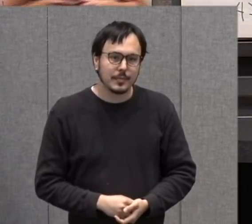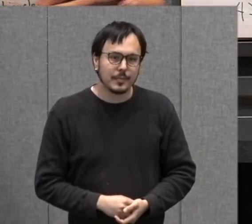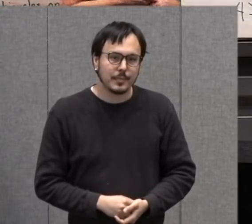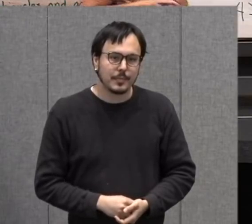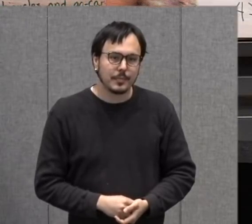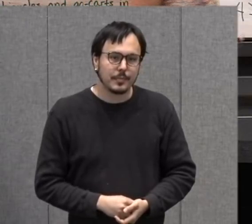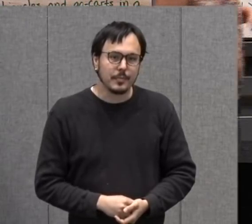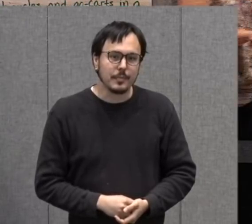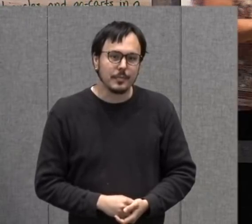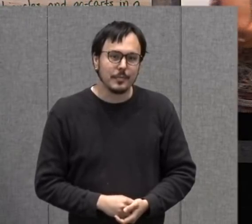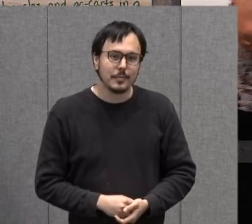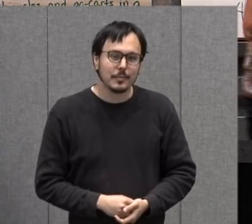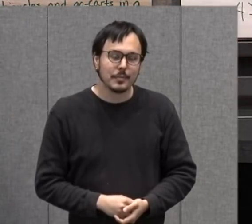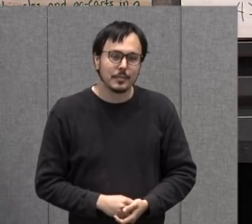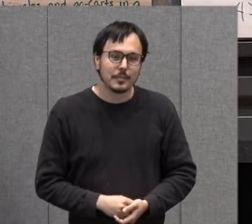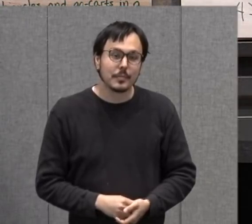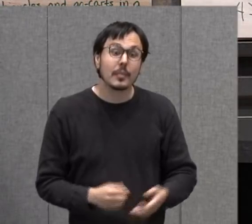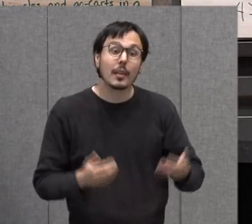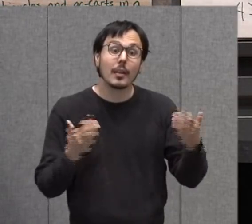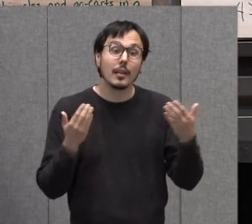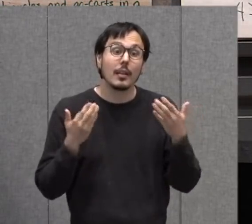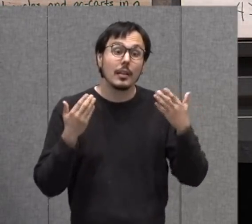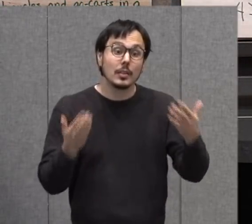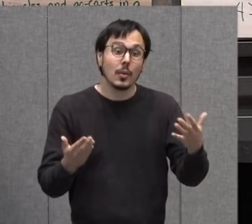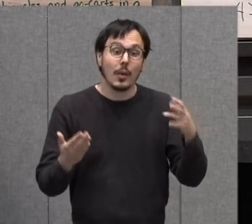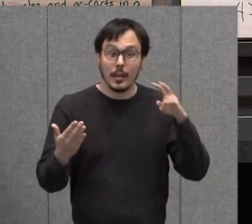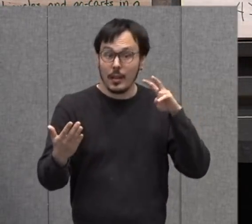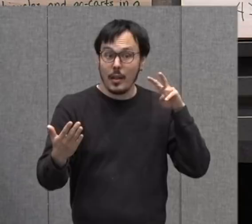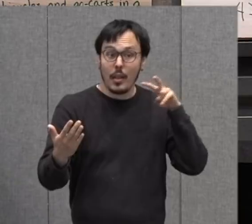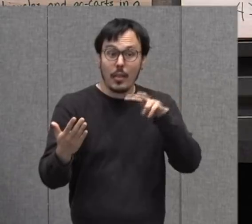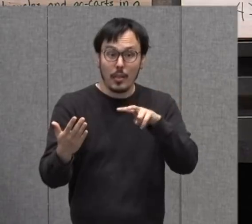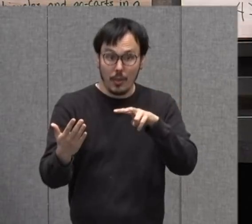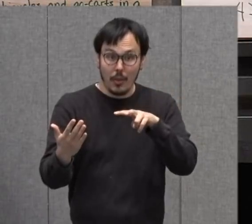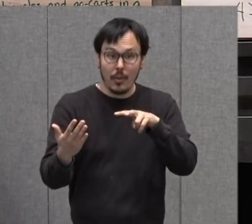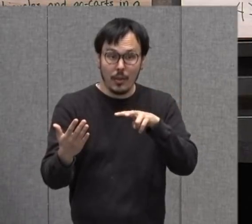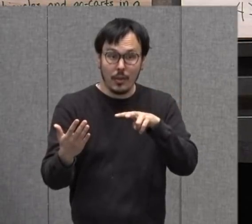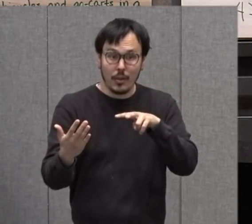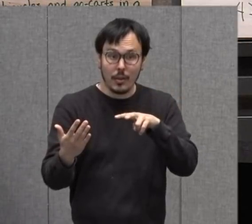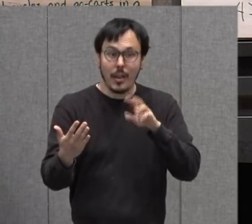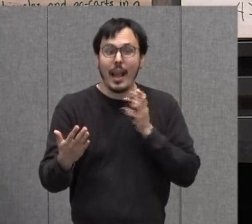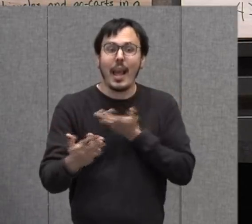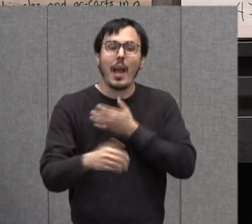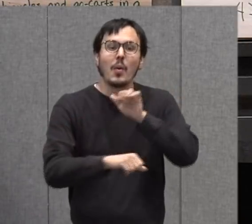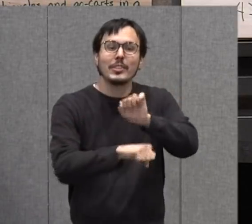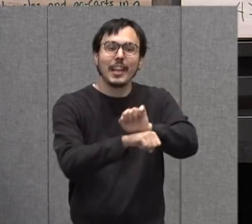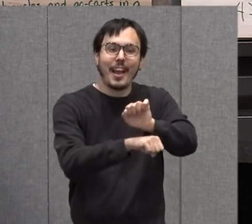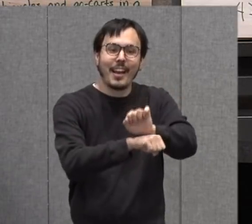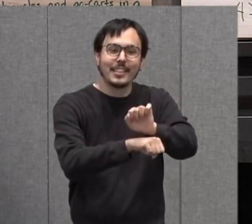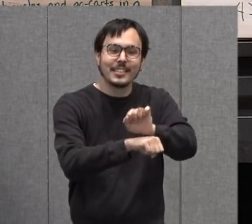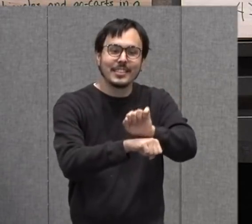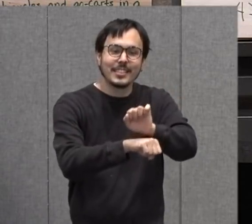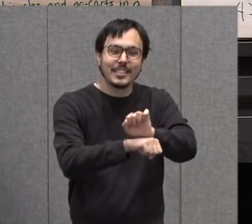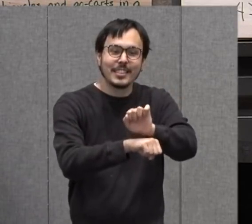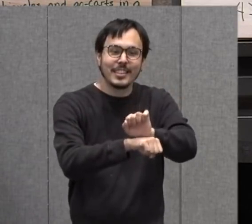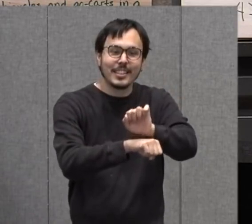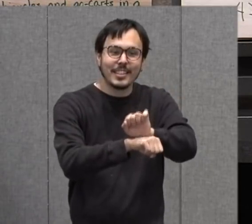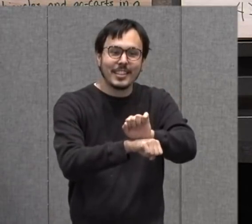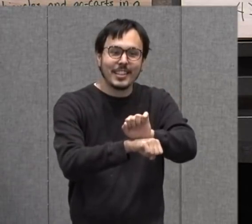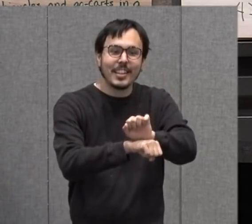let's go ahead and let's look at our task. Reminder, I do an a abbreviated,